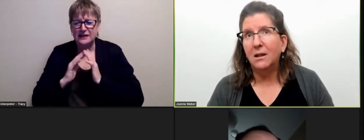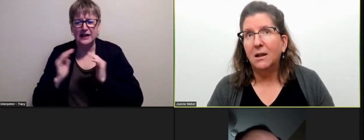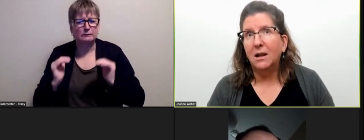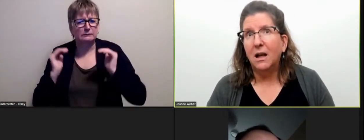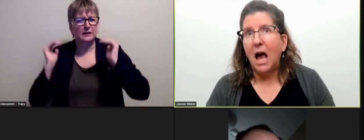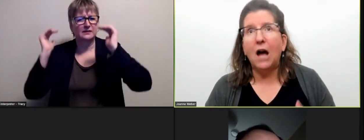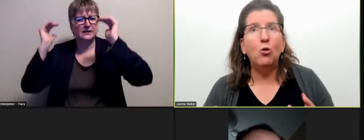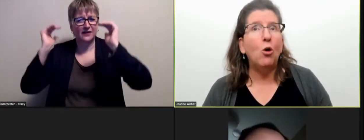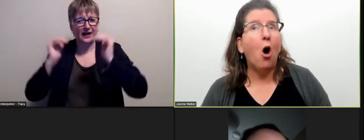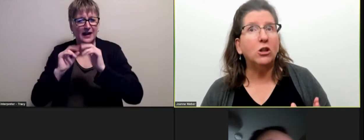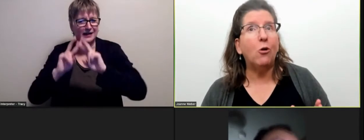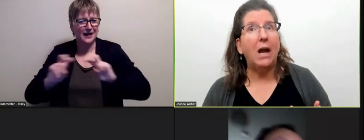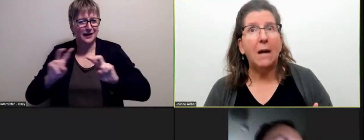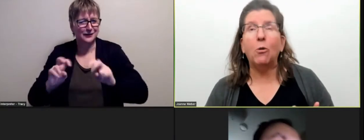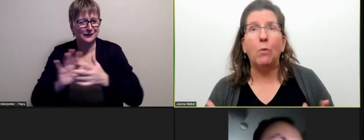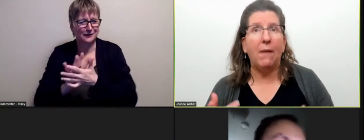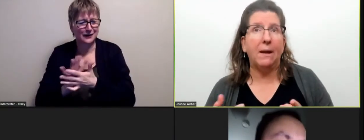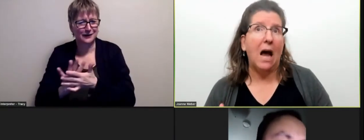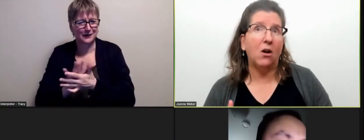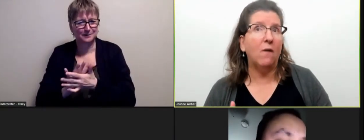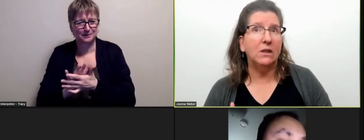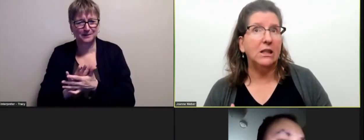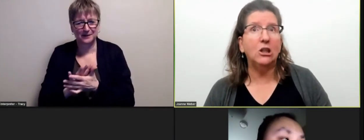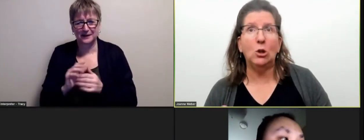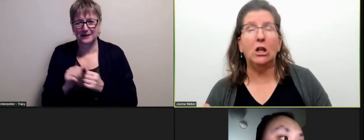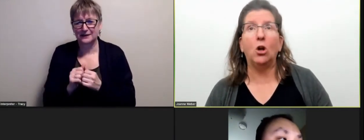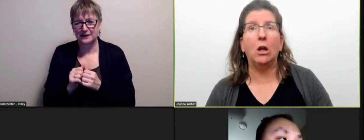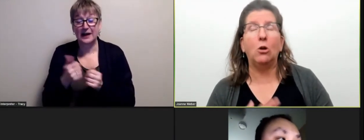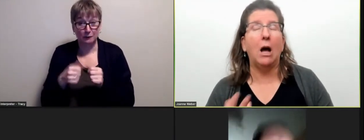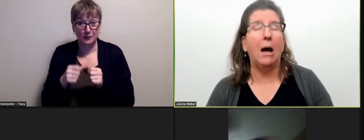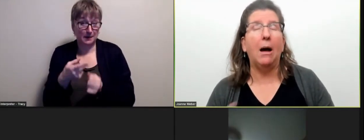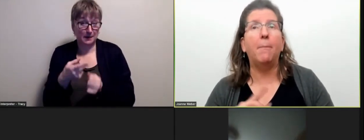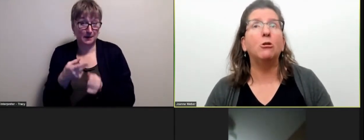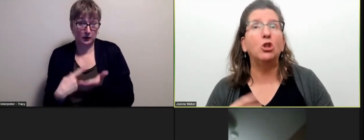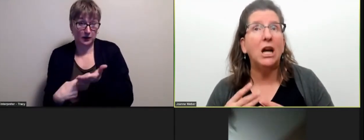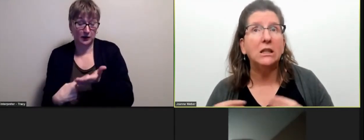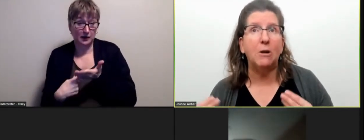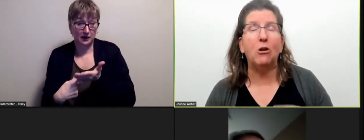And you're also able to in that conversation about Shakespeare